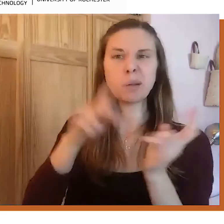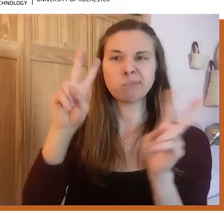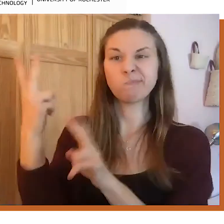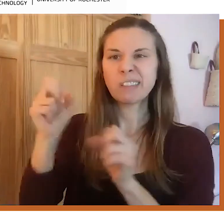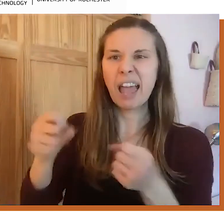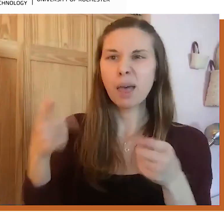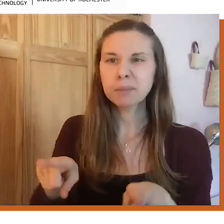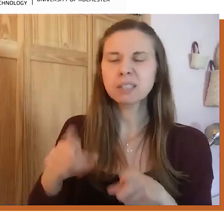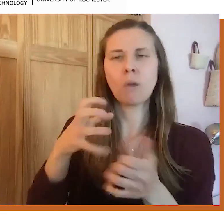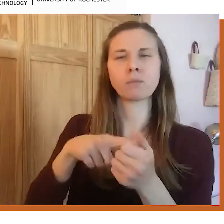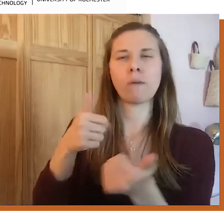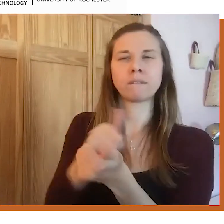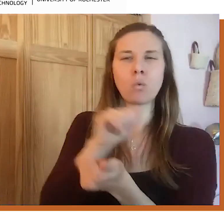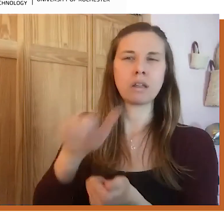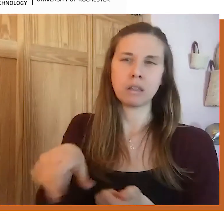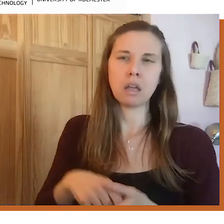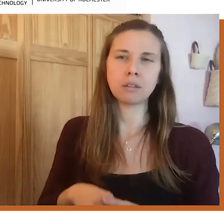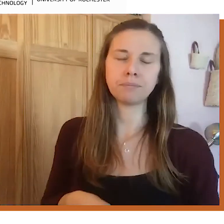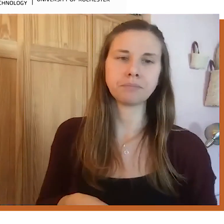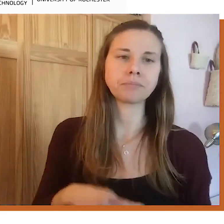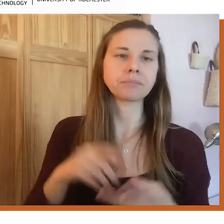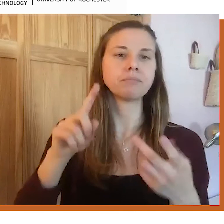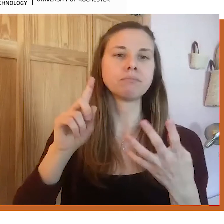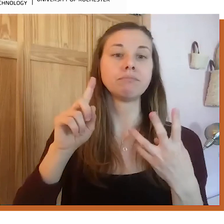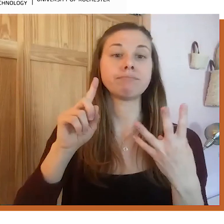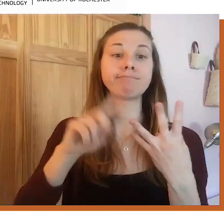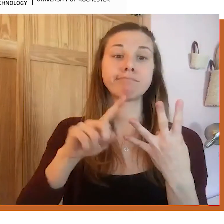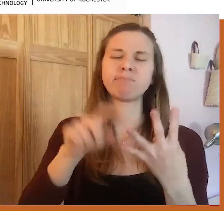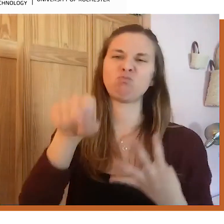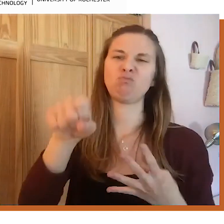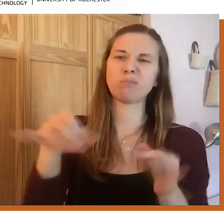because understandings can happen, and you want to do your best to avoid that.